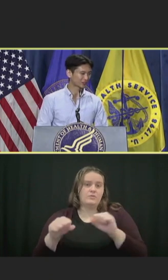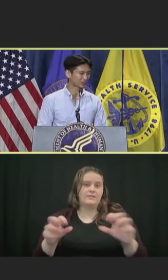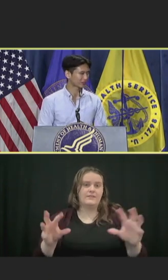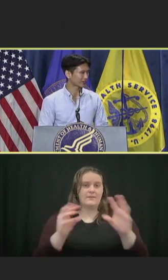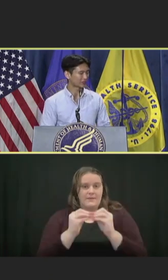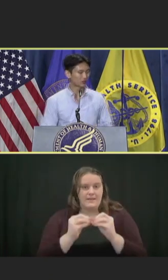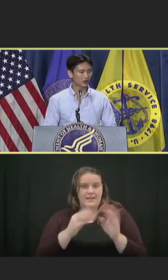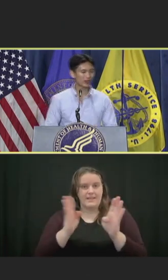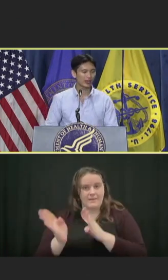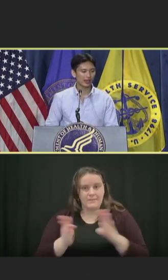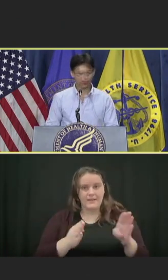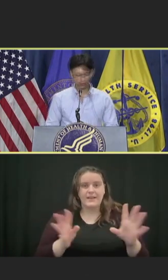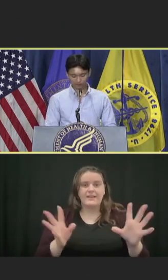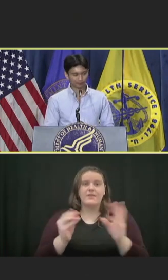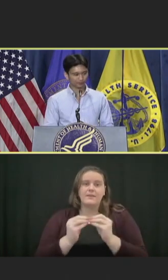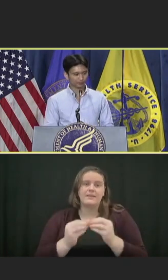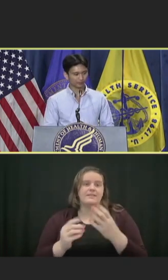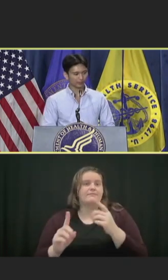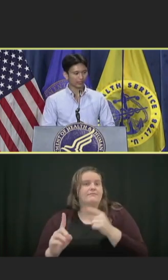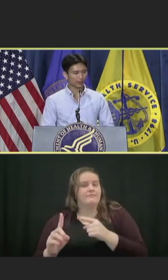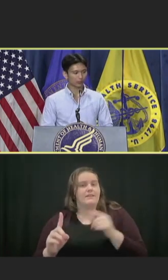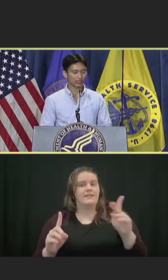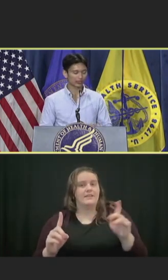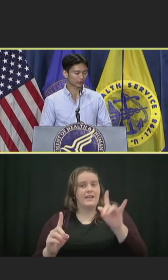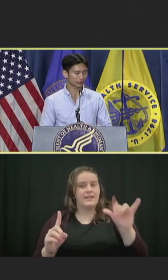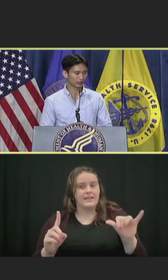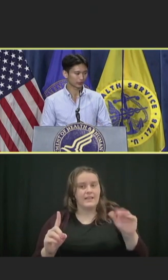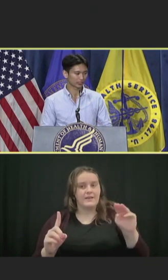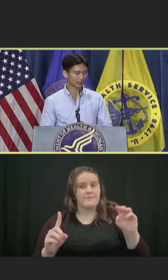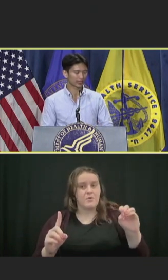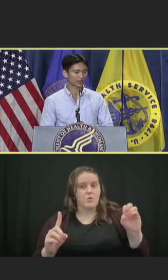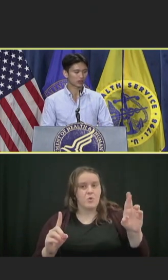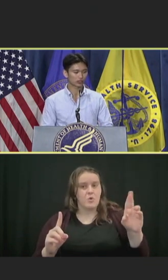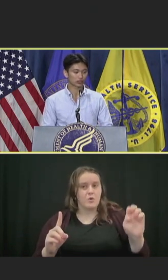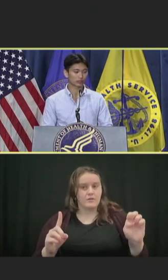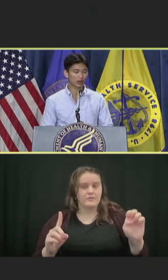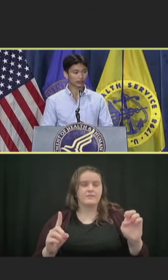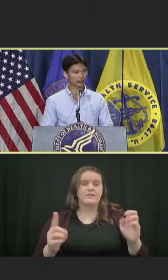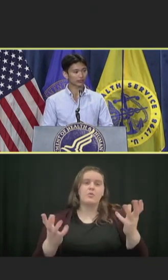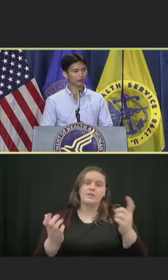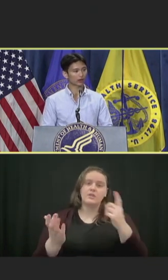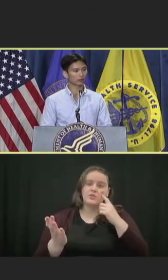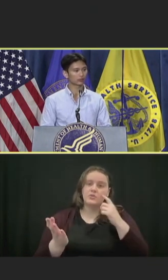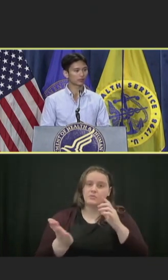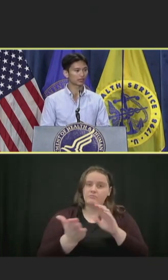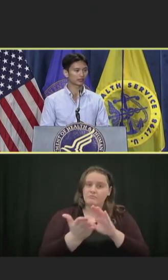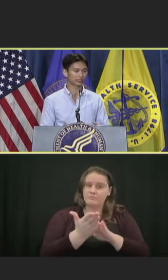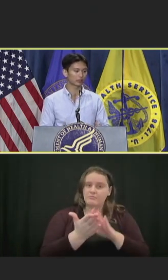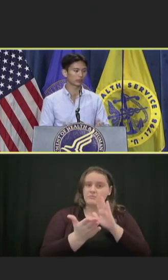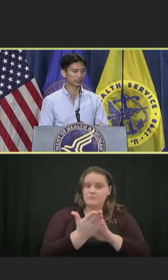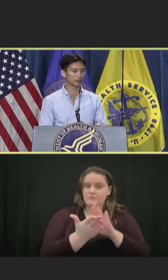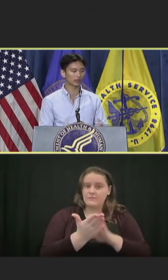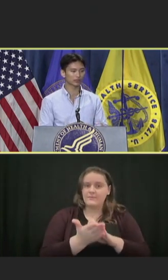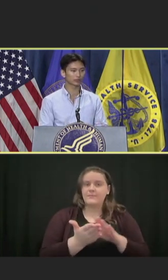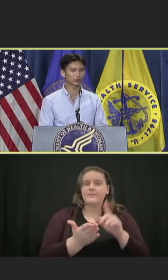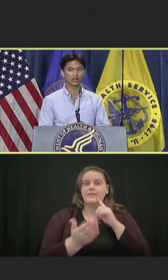Dr. Kelly Moore. We'd like to just acknowledge our sponsors for helping make this symposium possible,